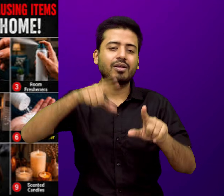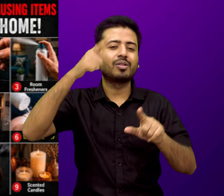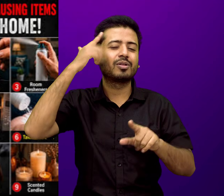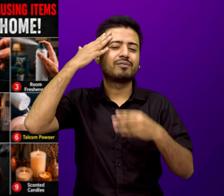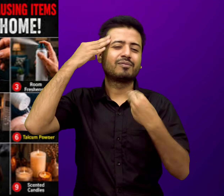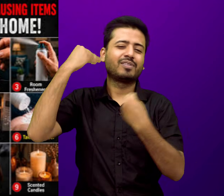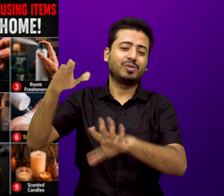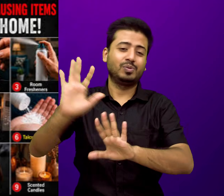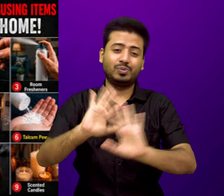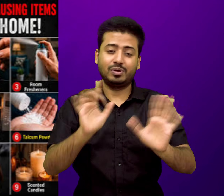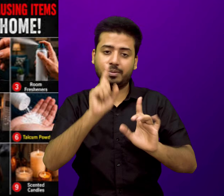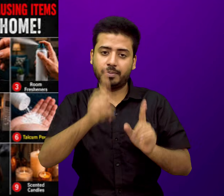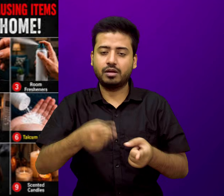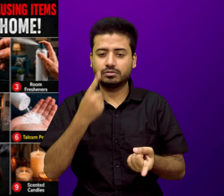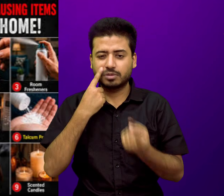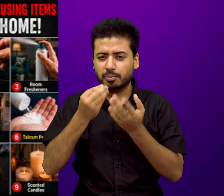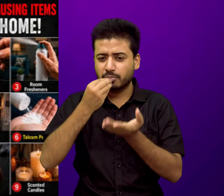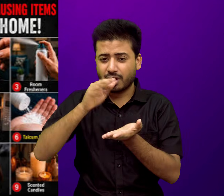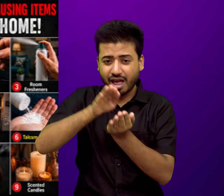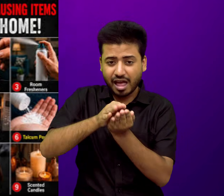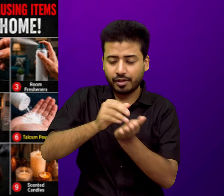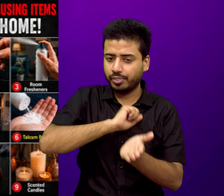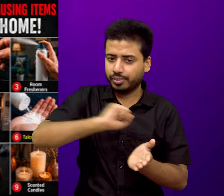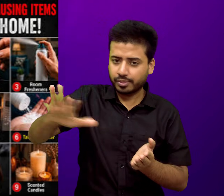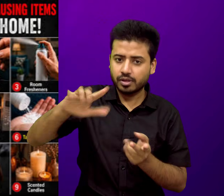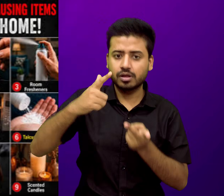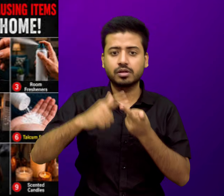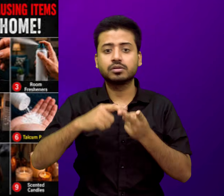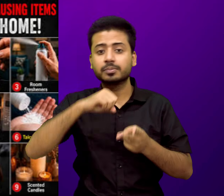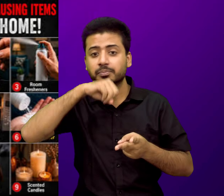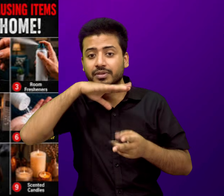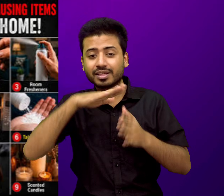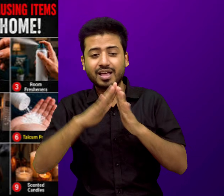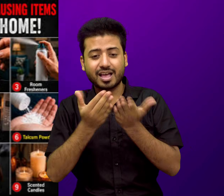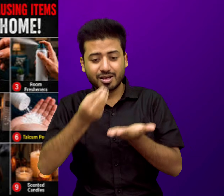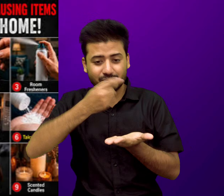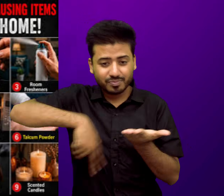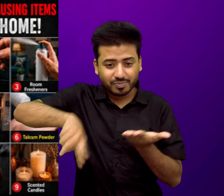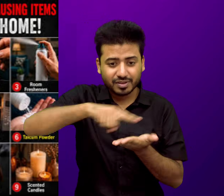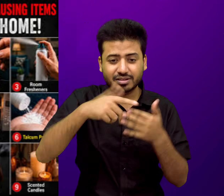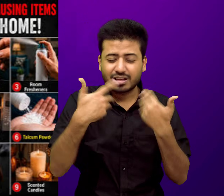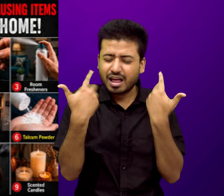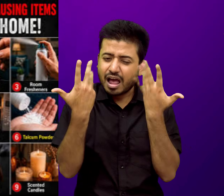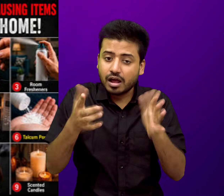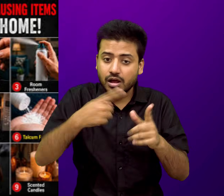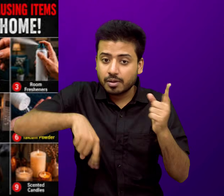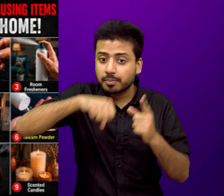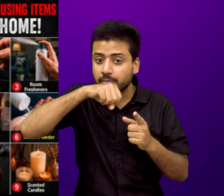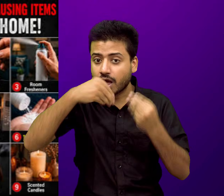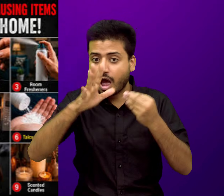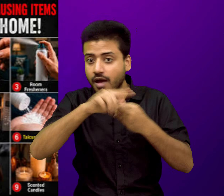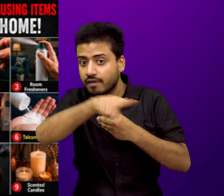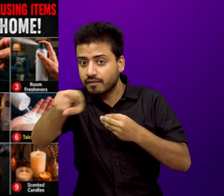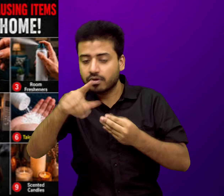Ban/avoid microwaving food in plastic containers or using old degraded plastics. Air fresheners